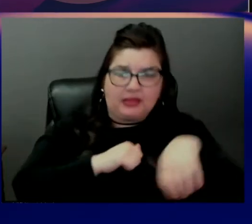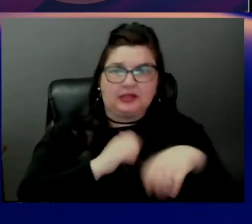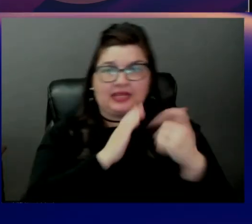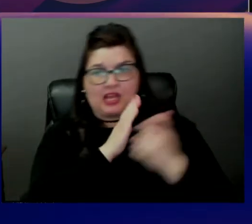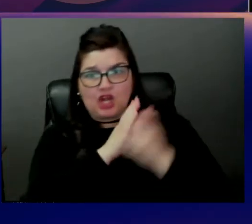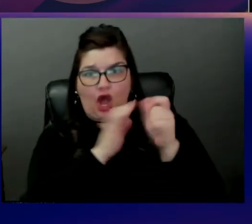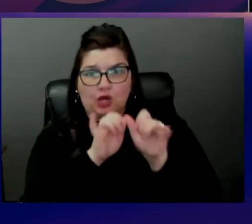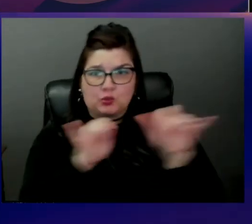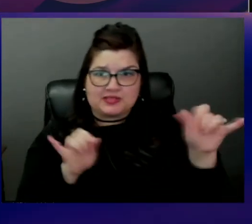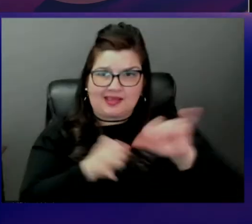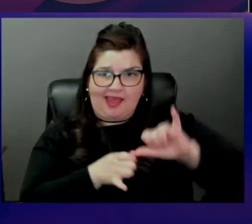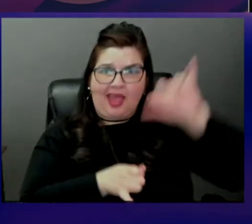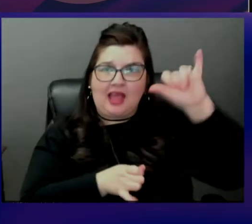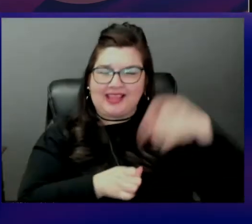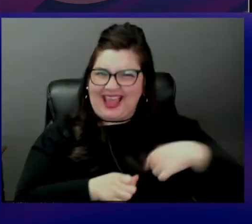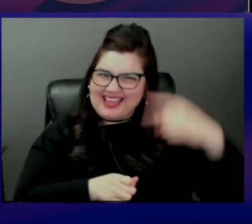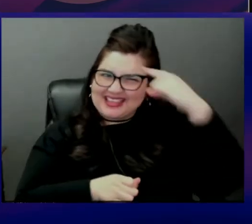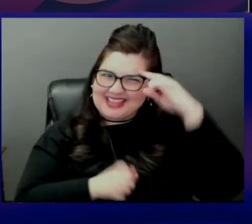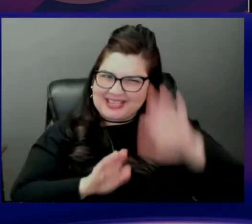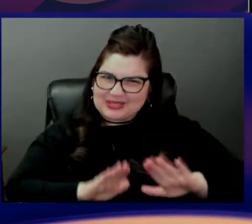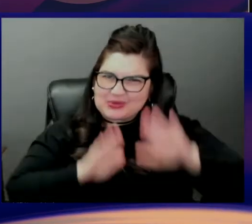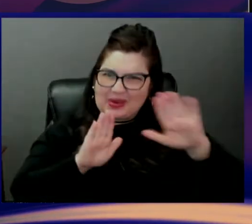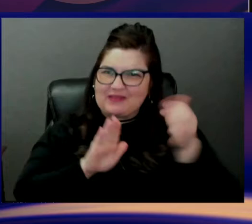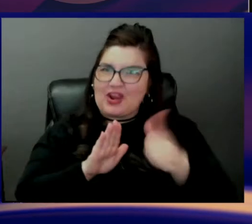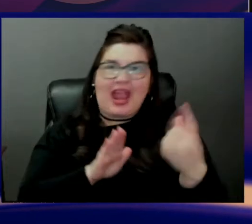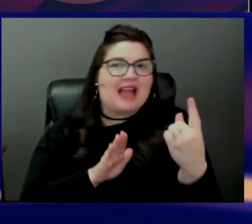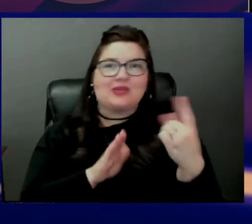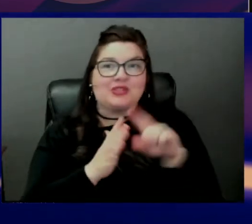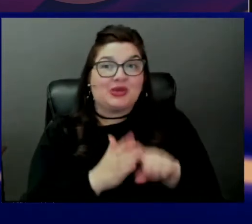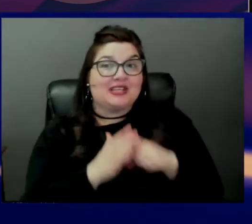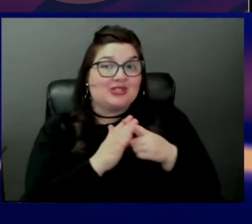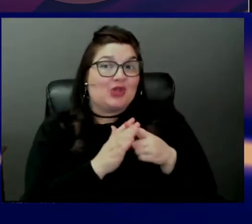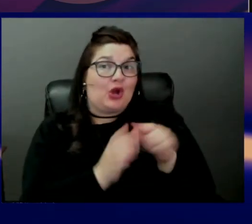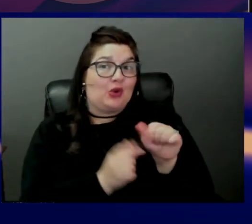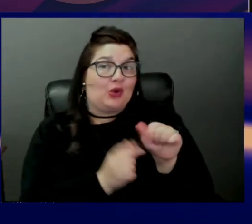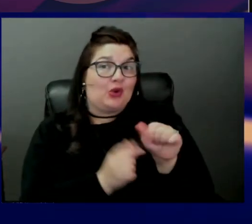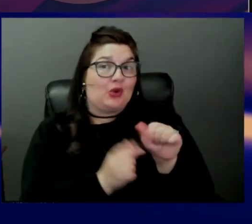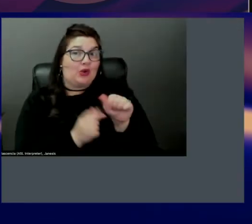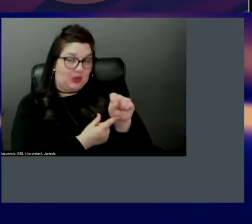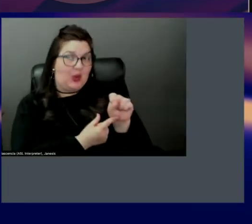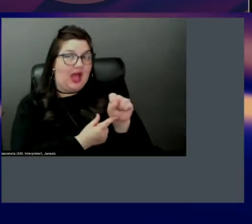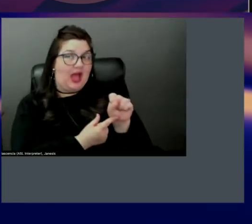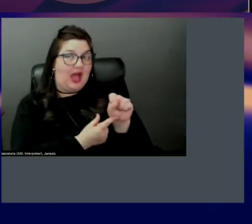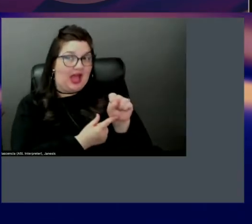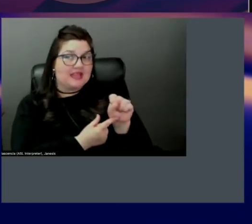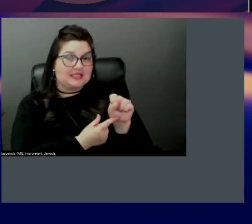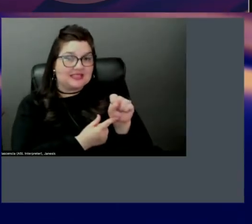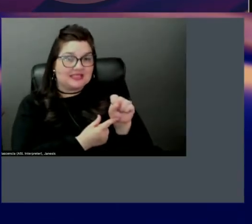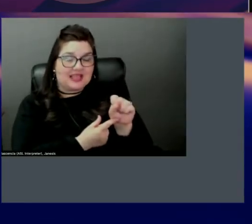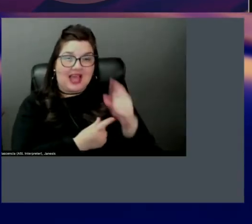for anyone who is getting started with AWS and I think this will not only help for Sysop certification